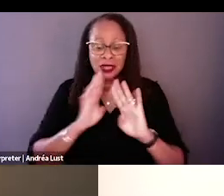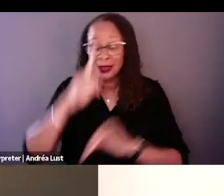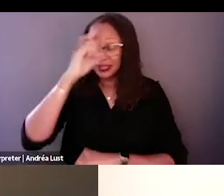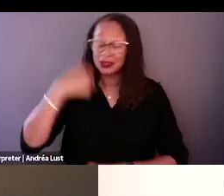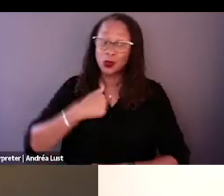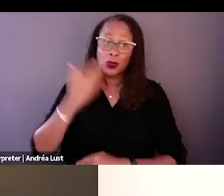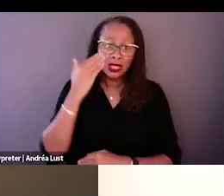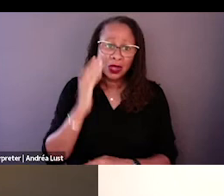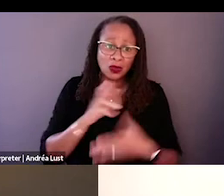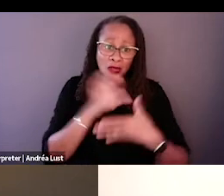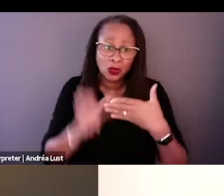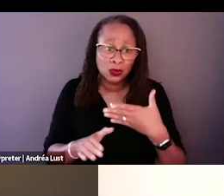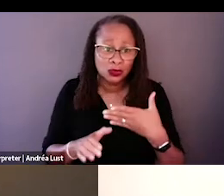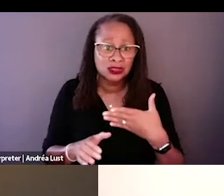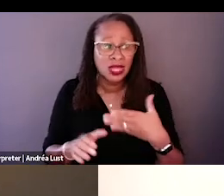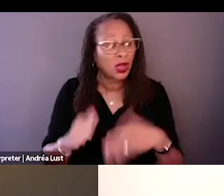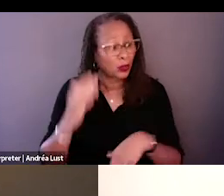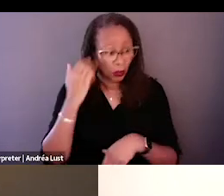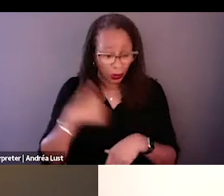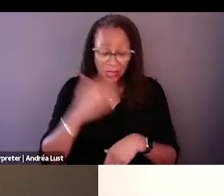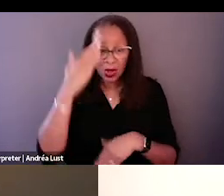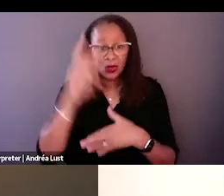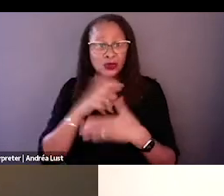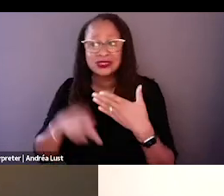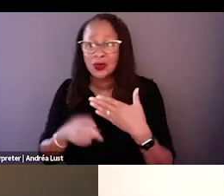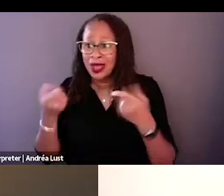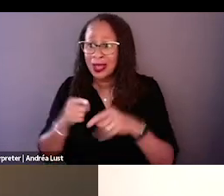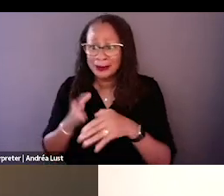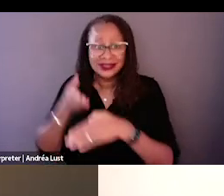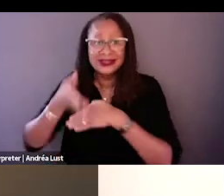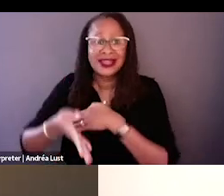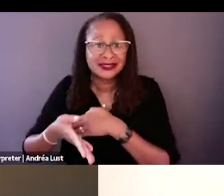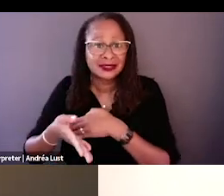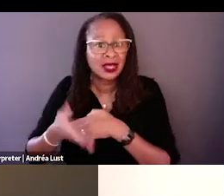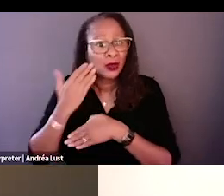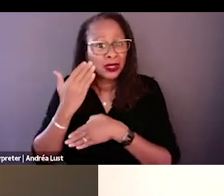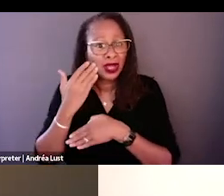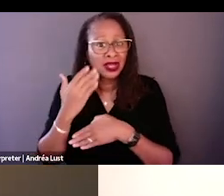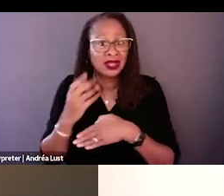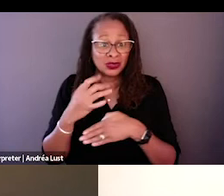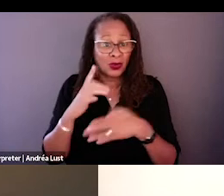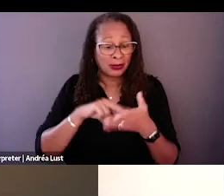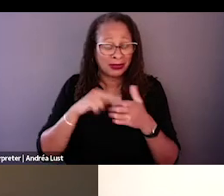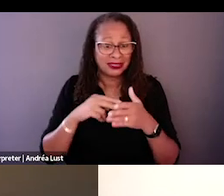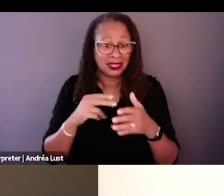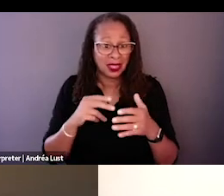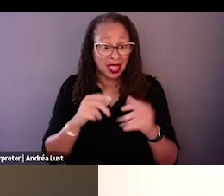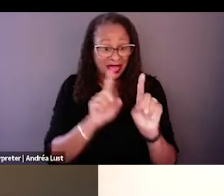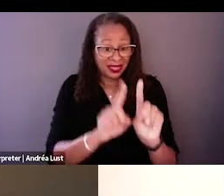That's what the Nazis intended to do, erase the whole culture.